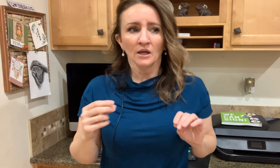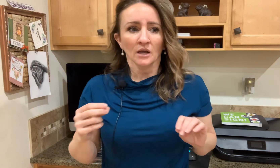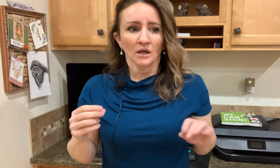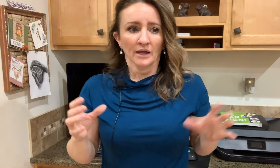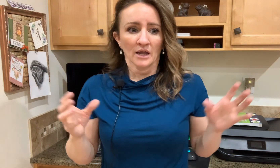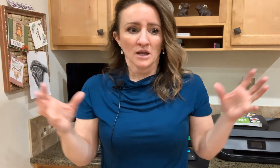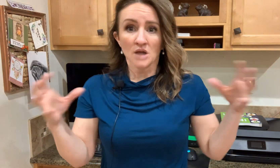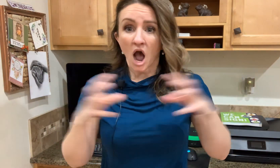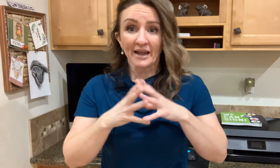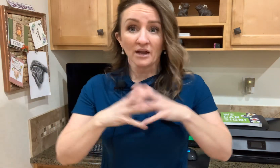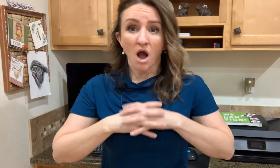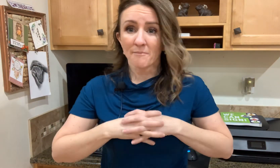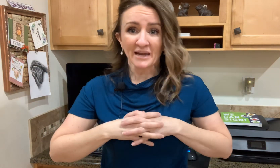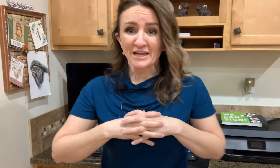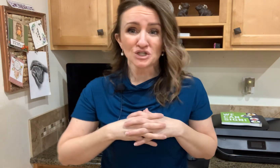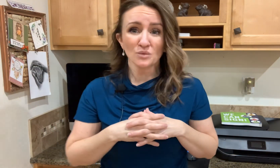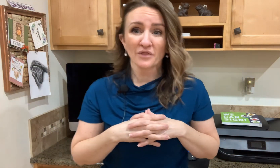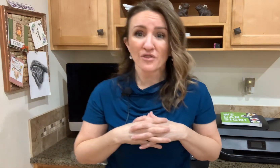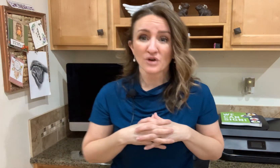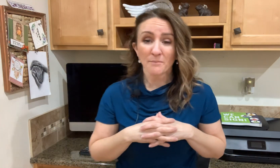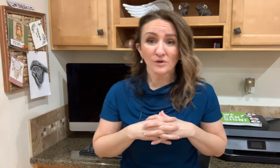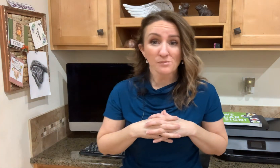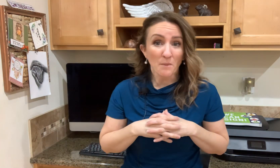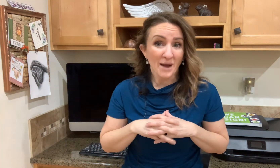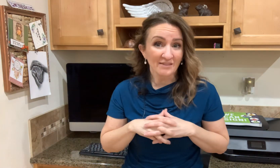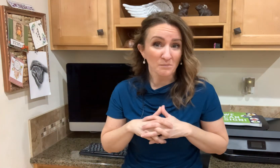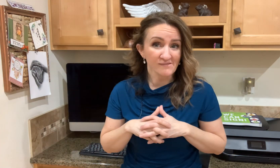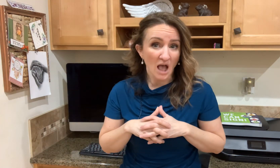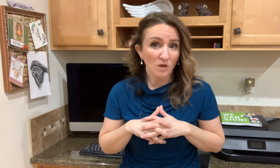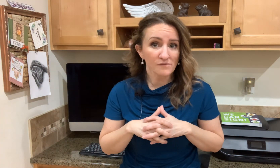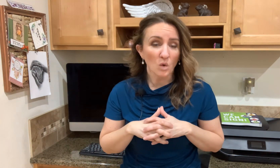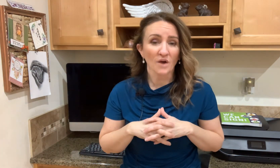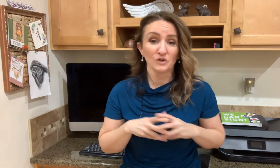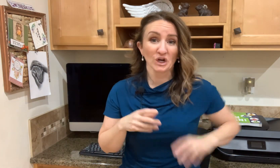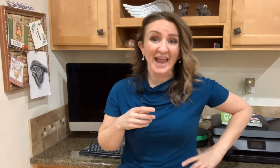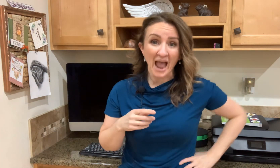not in combination with other numbers but by themselves, or if you're counting